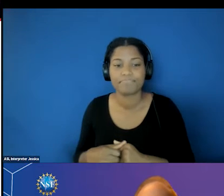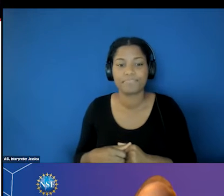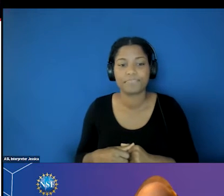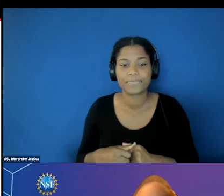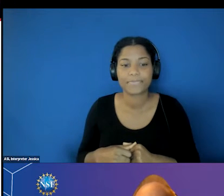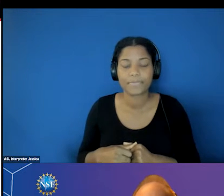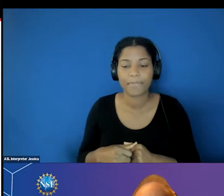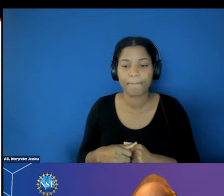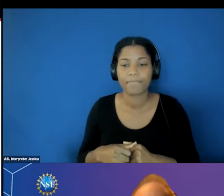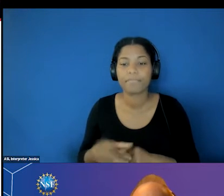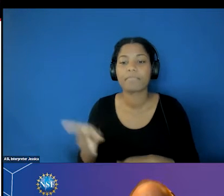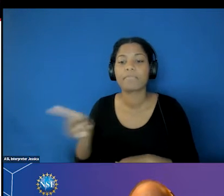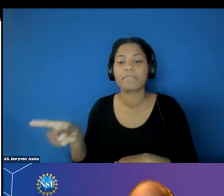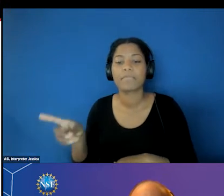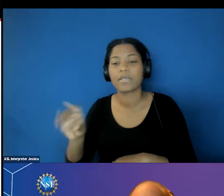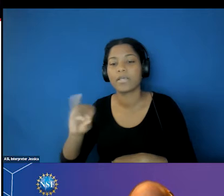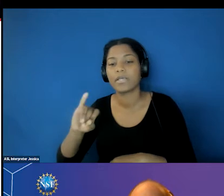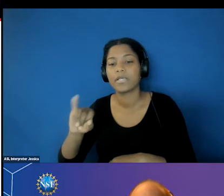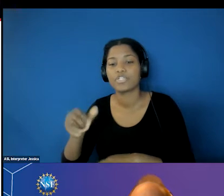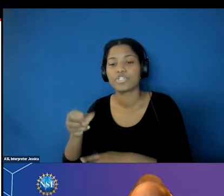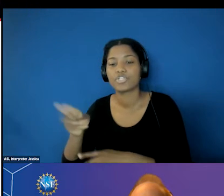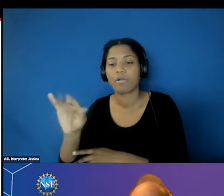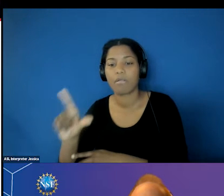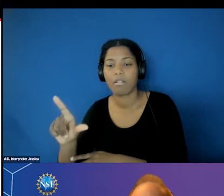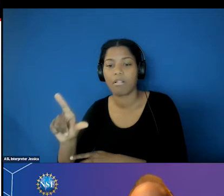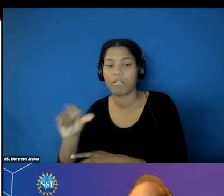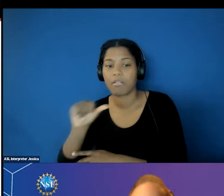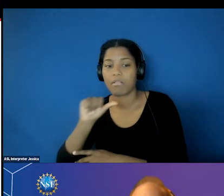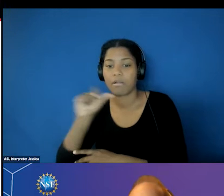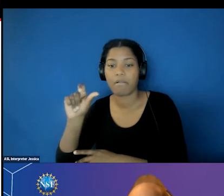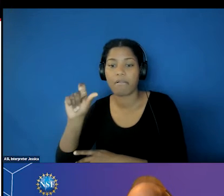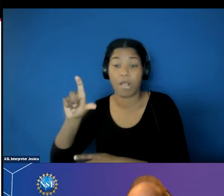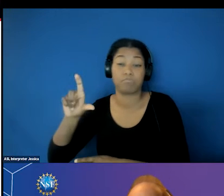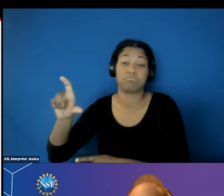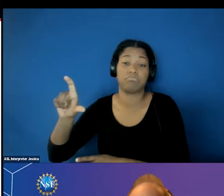And instead of the journal being this thick, the journal is that thick. So,